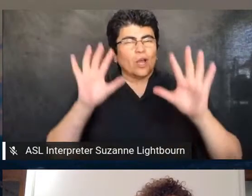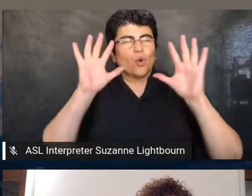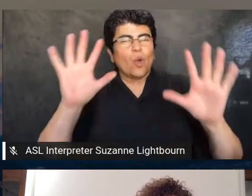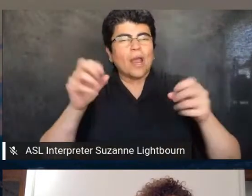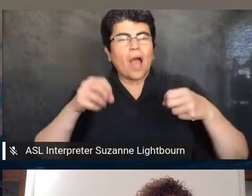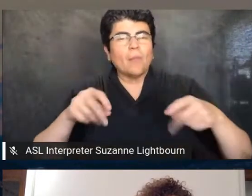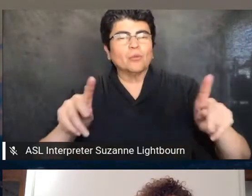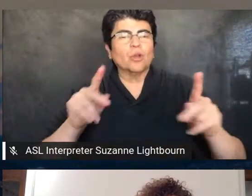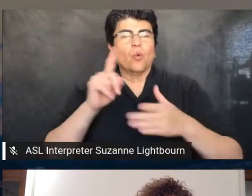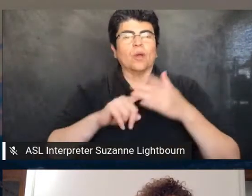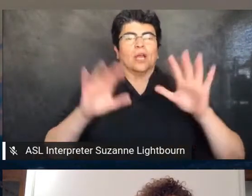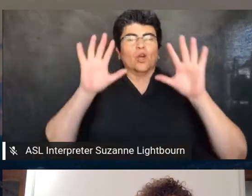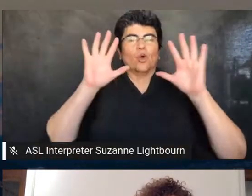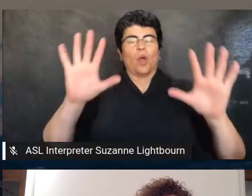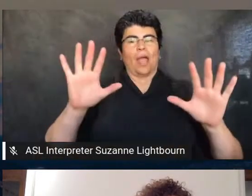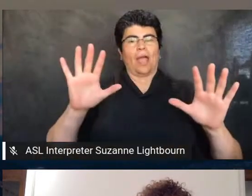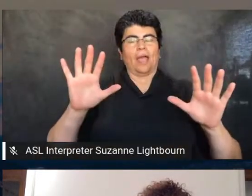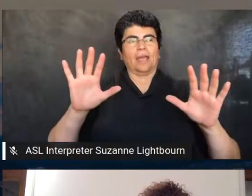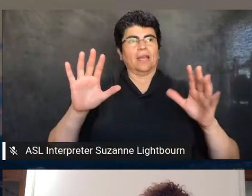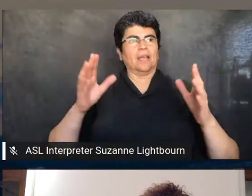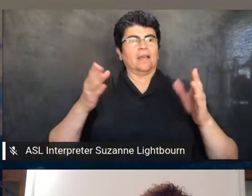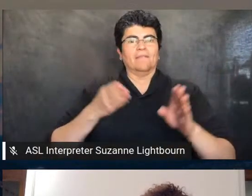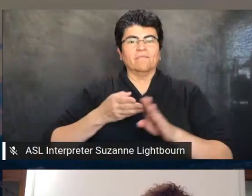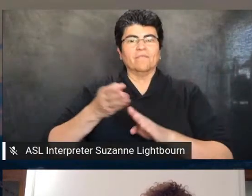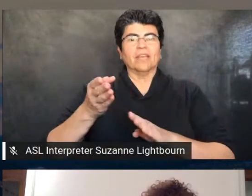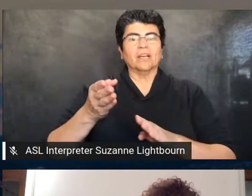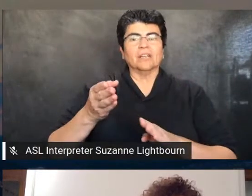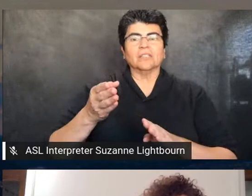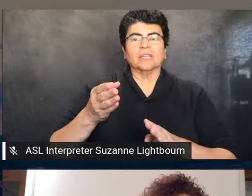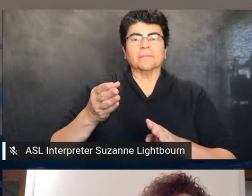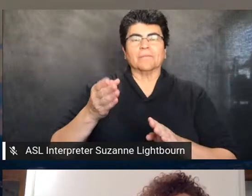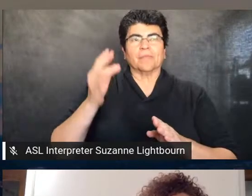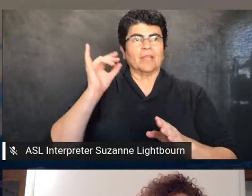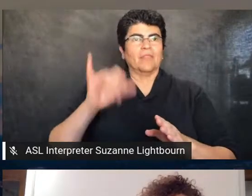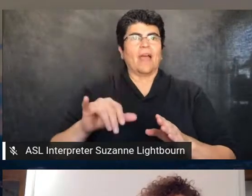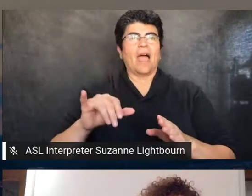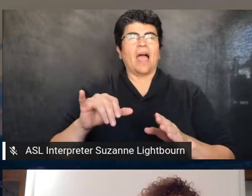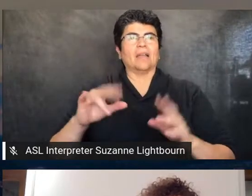with which the disabled or other abled,